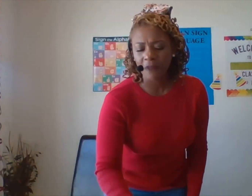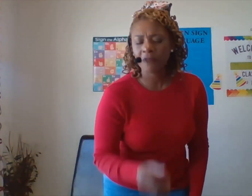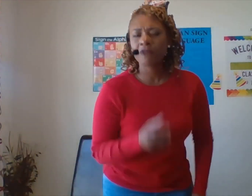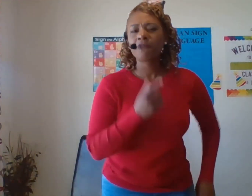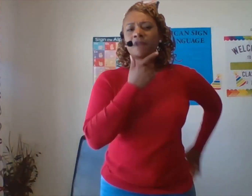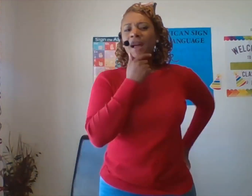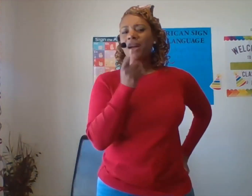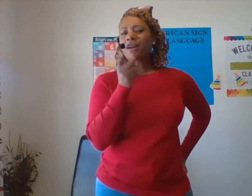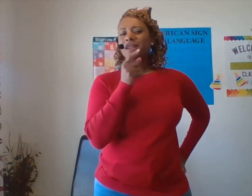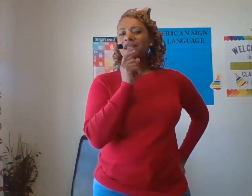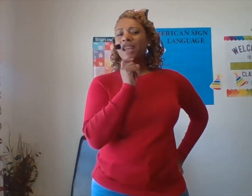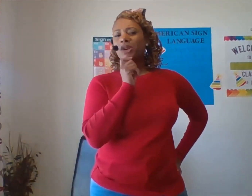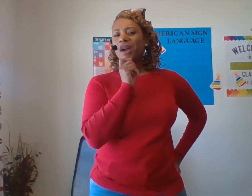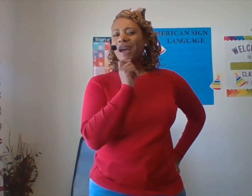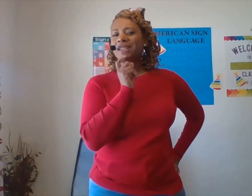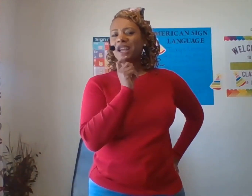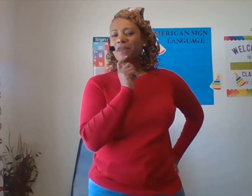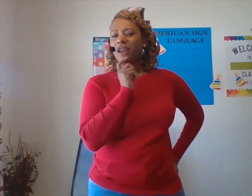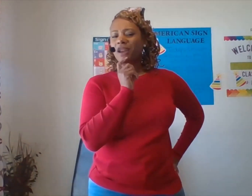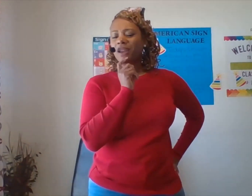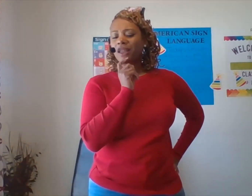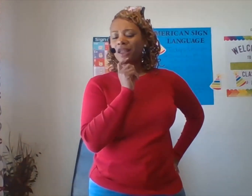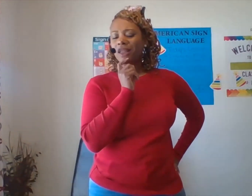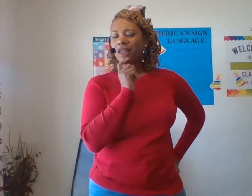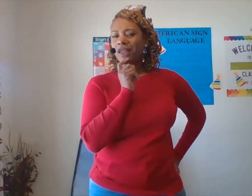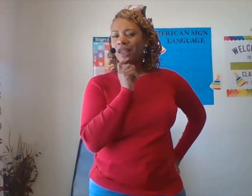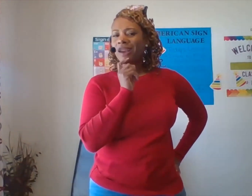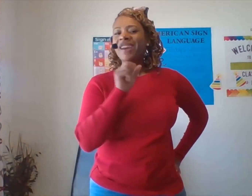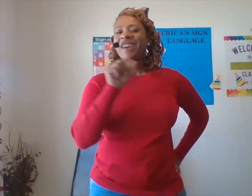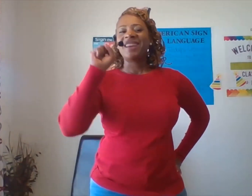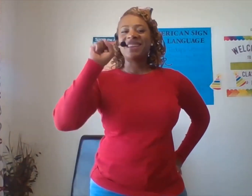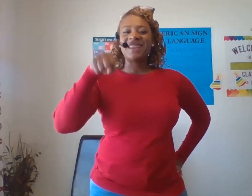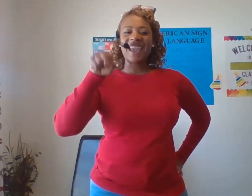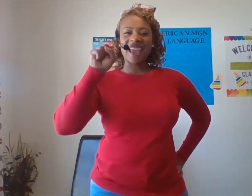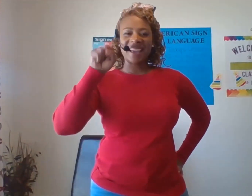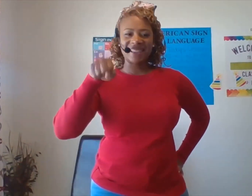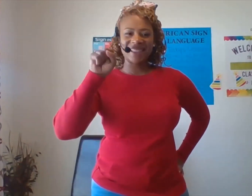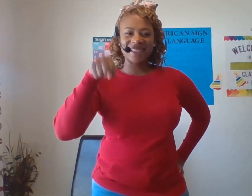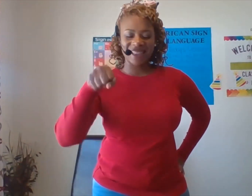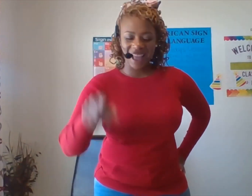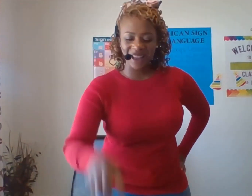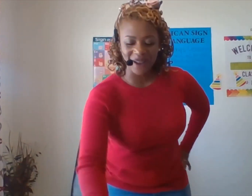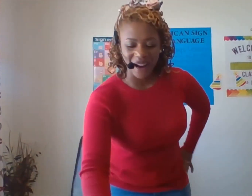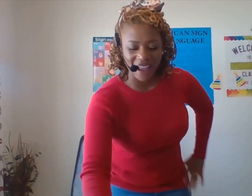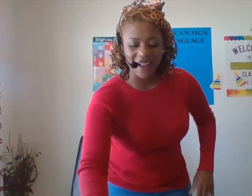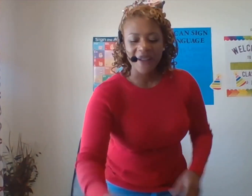I'm not going to sign it you guys think about it yes that's right